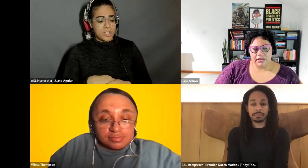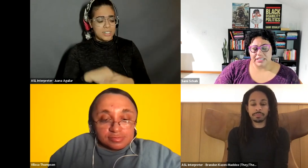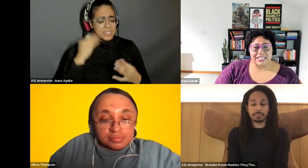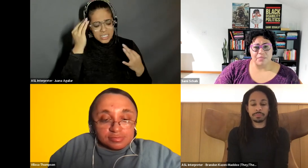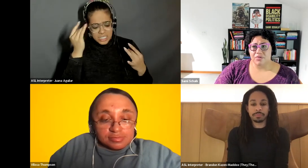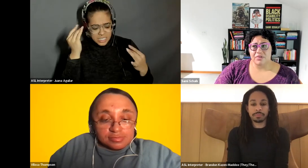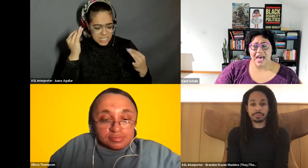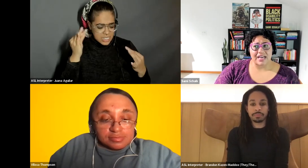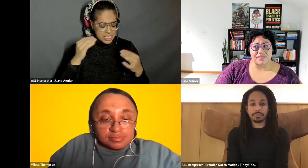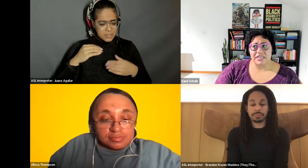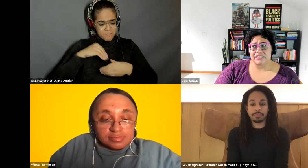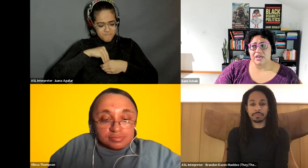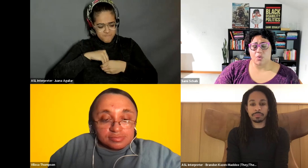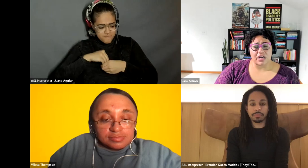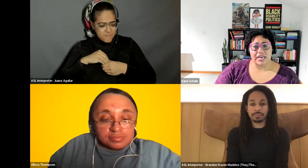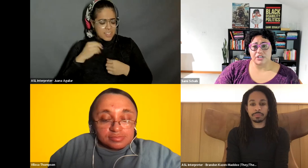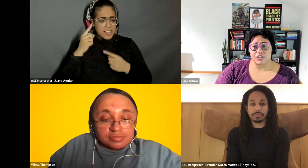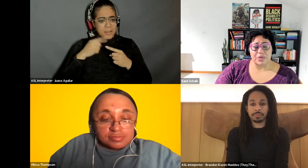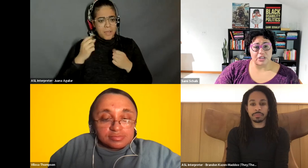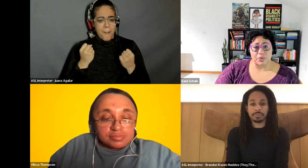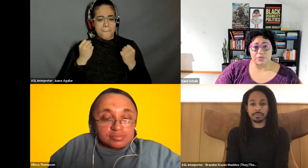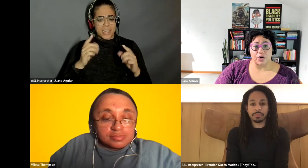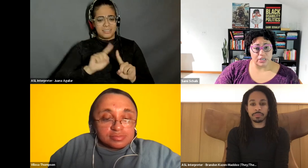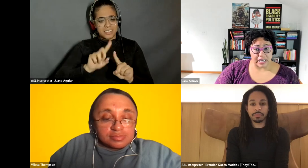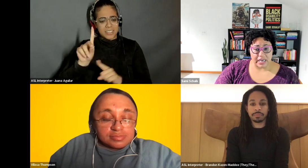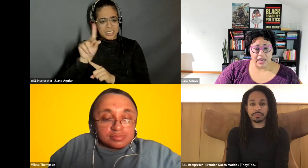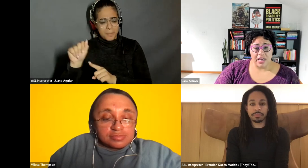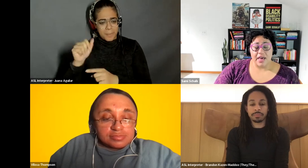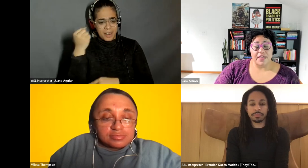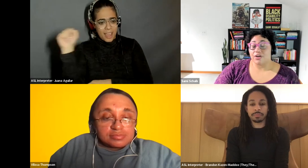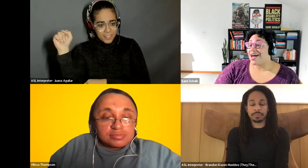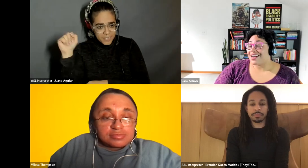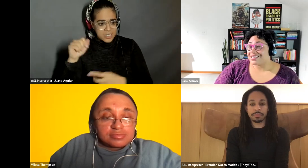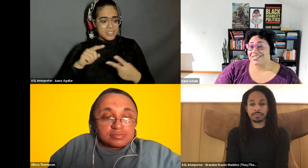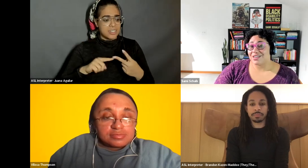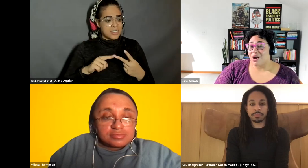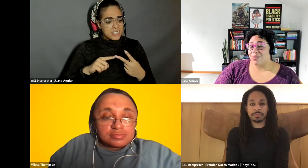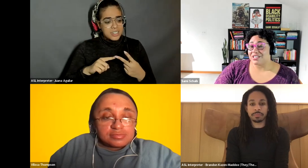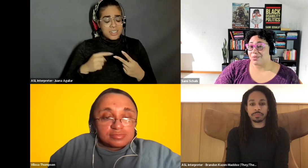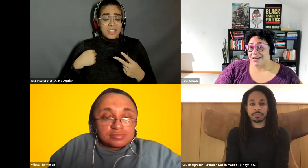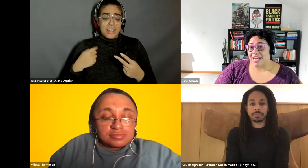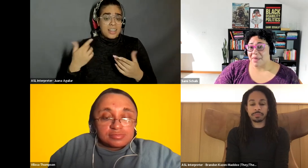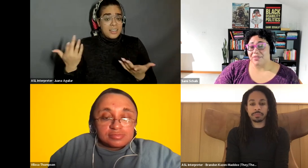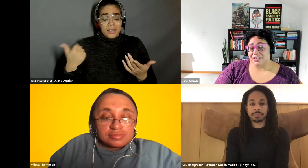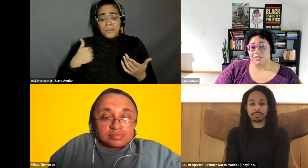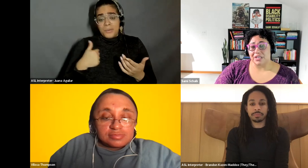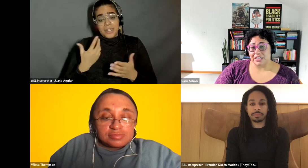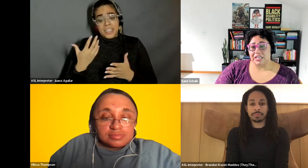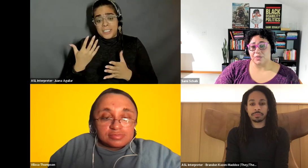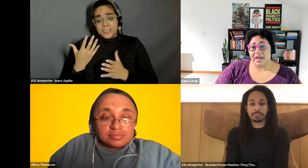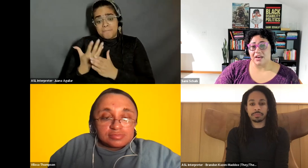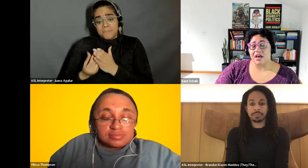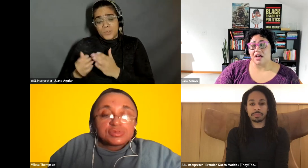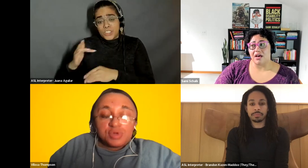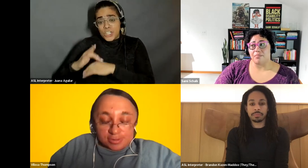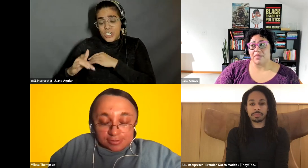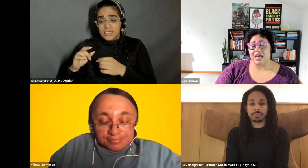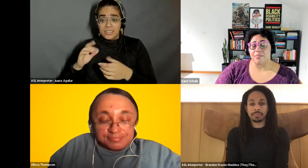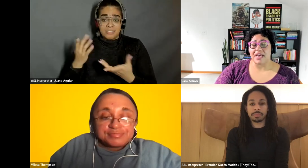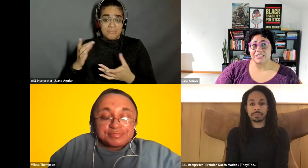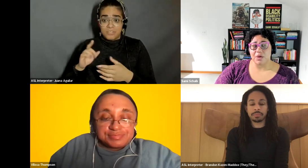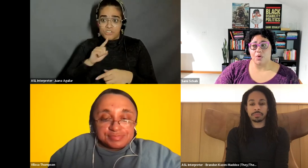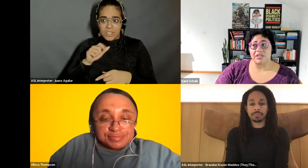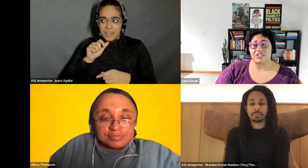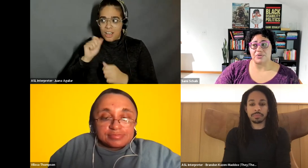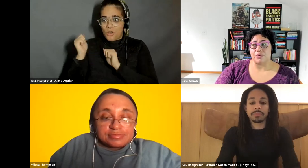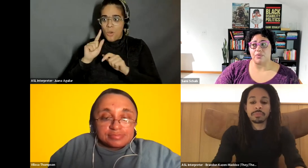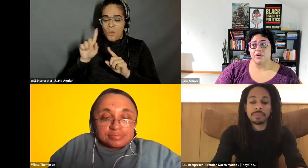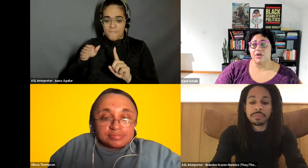Sami Schalk: disabled activists and organizers we lose early that are not necessarily always directly about their disabilities. Right? It makes me want to